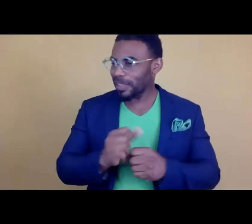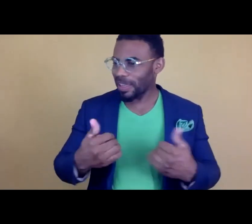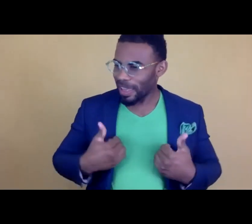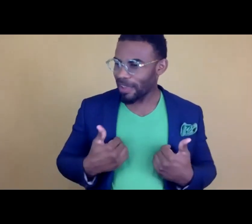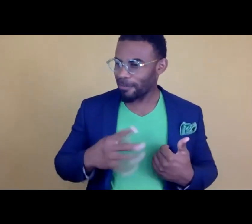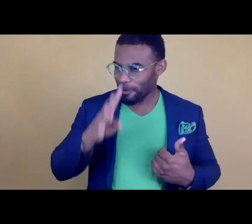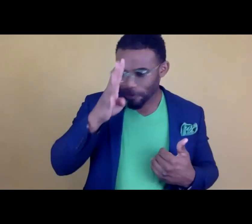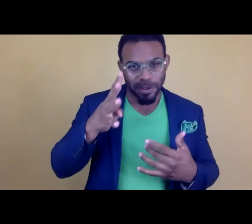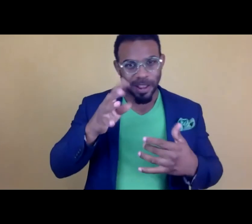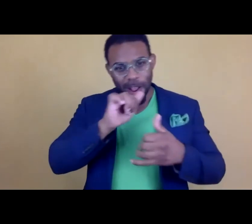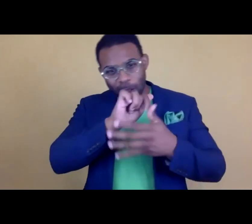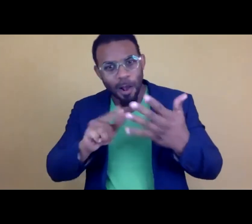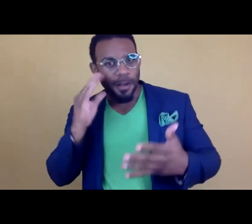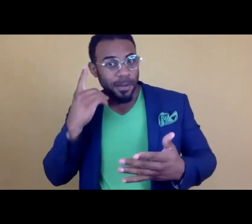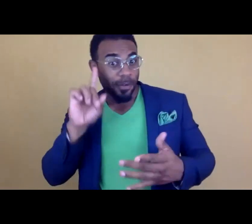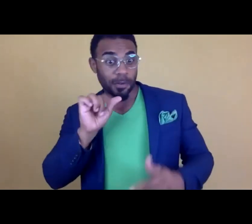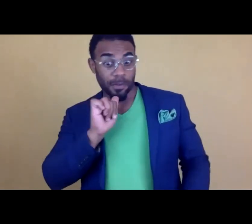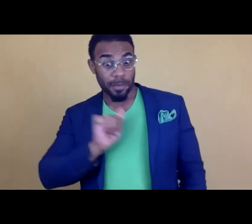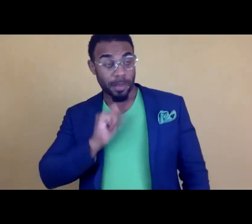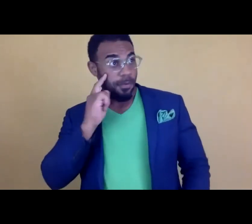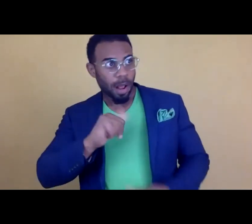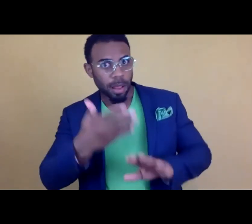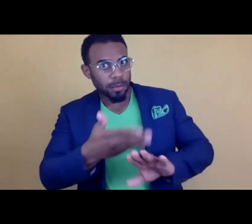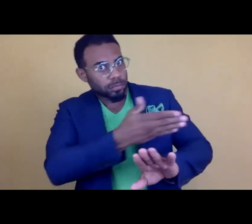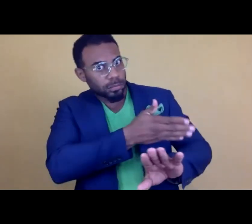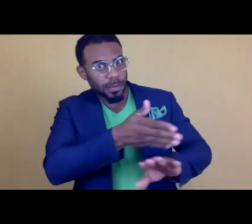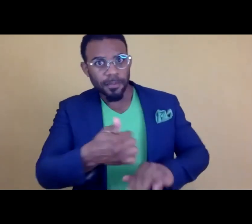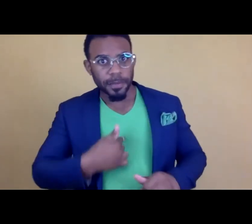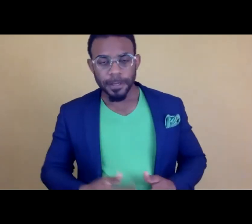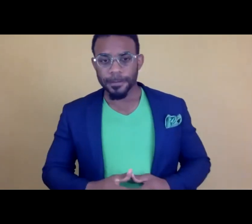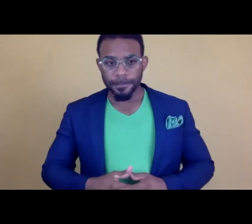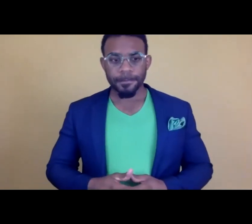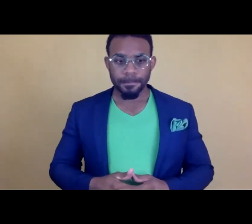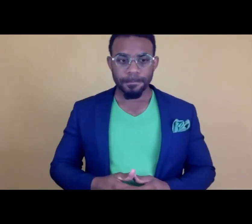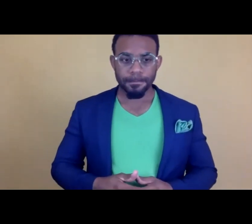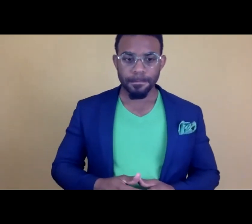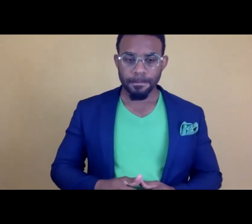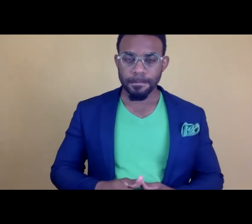and creating those experiences for not only myself but for others after me was something